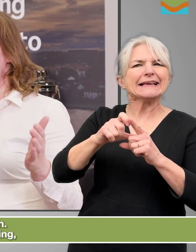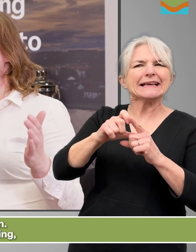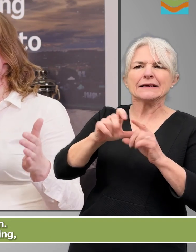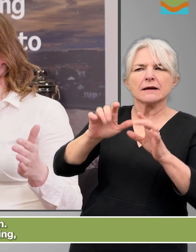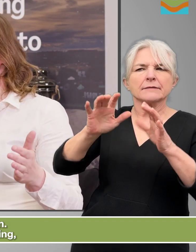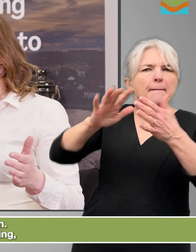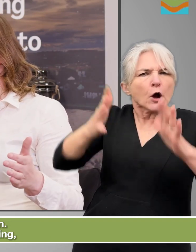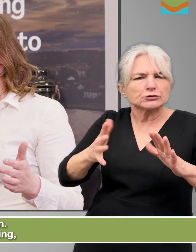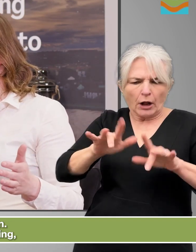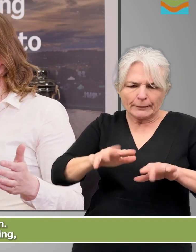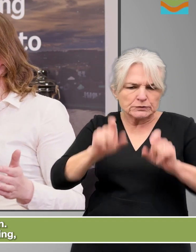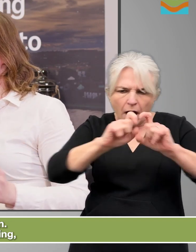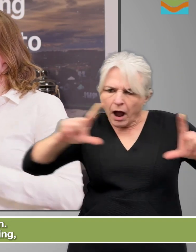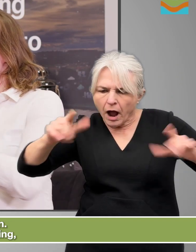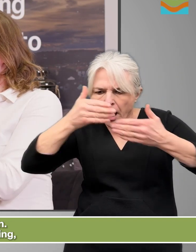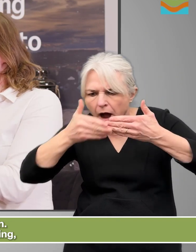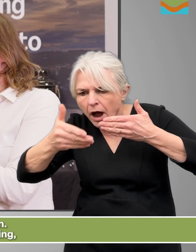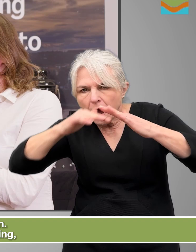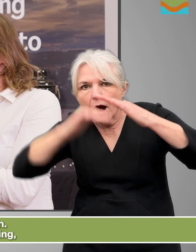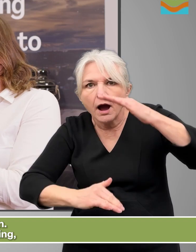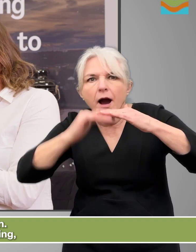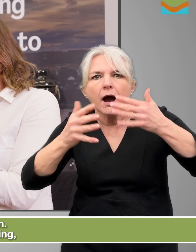stakeholder collaboration. Then we've got the modelling,